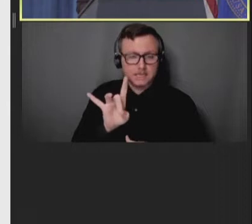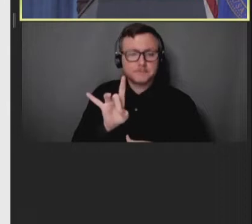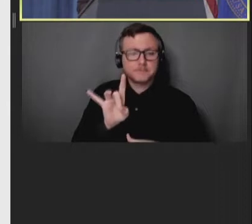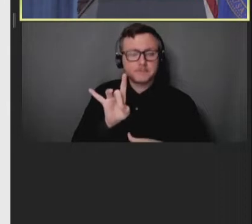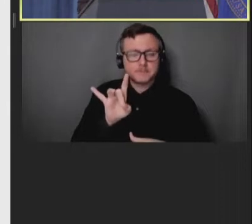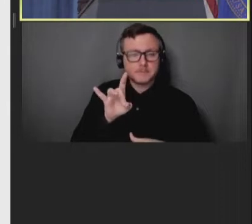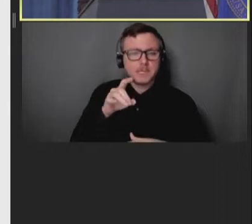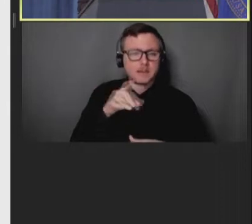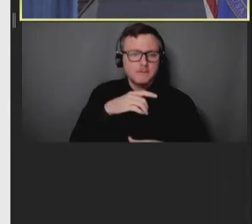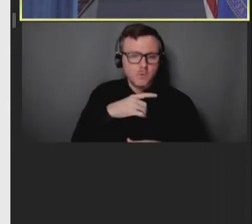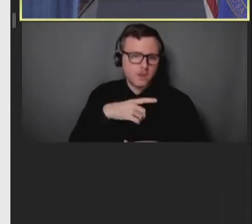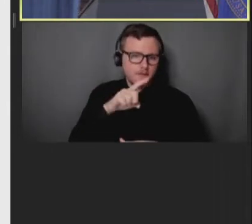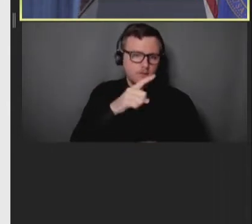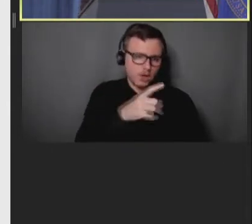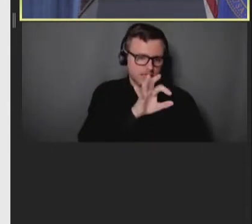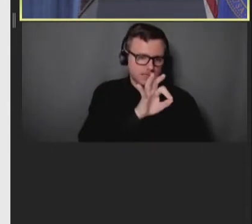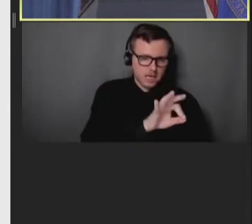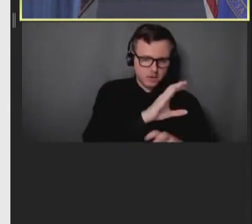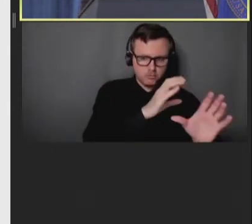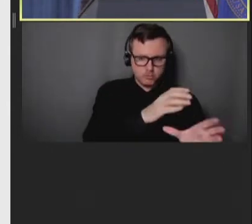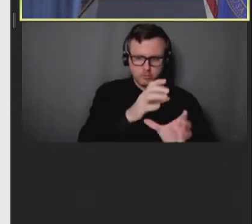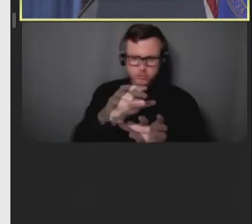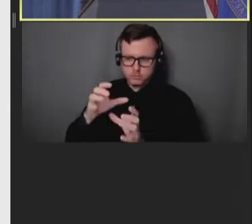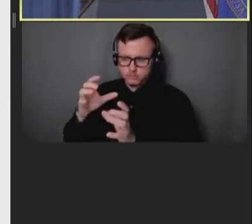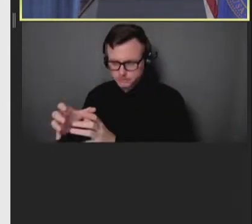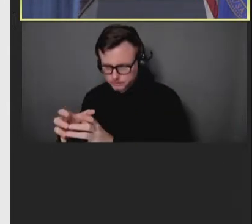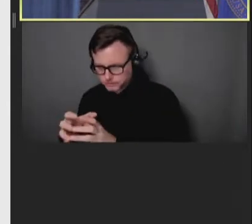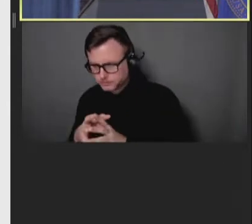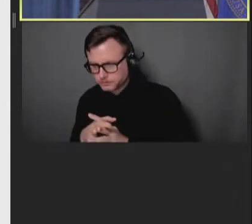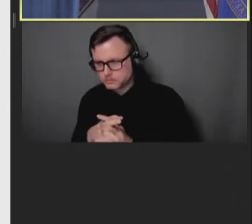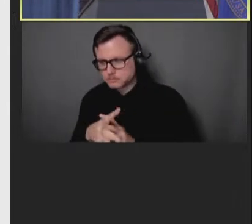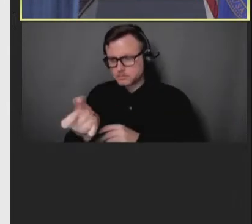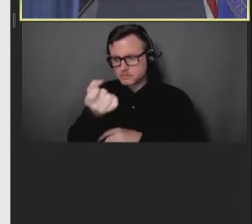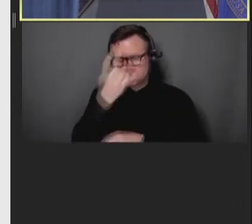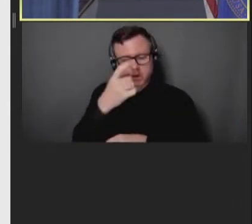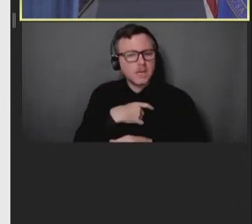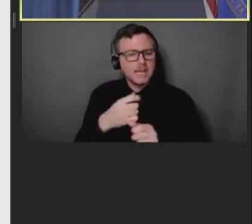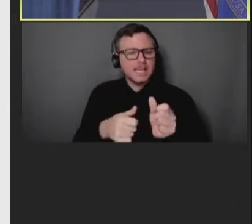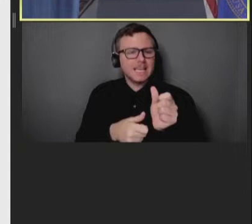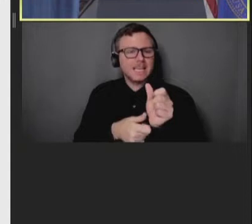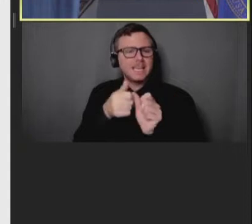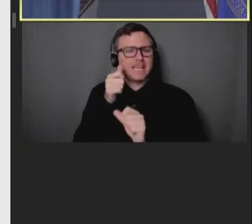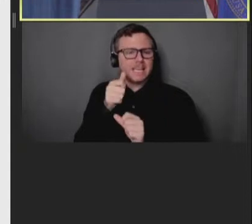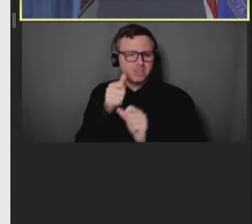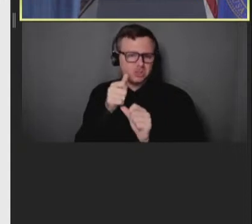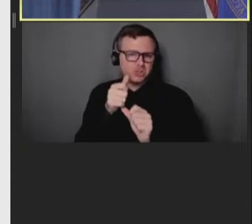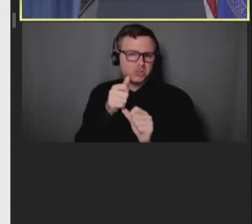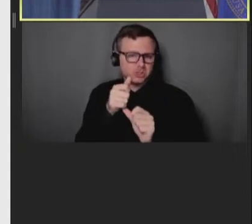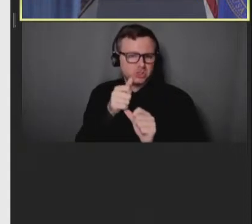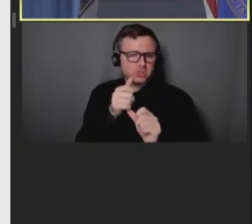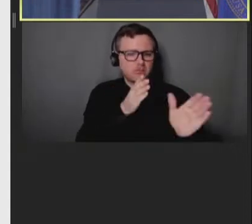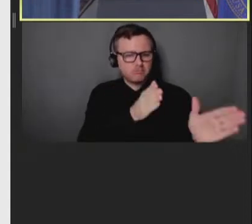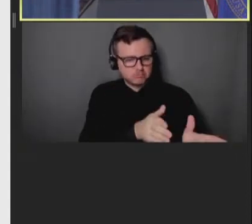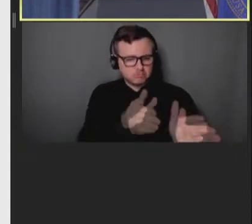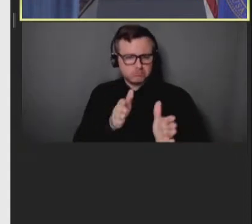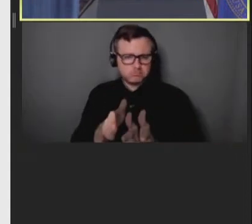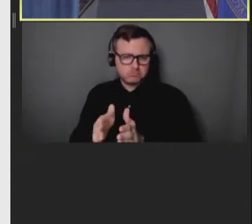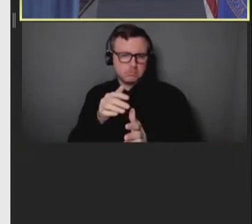and one weakness of this is that each stage was approximately three weeks behind the